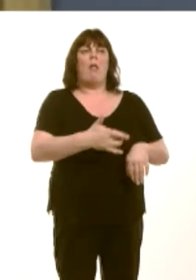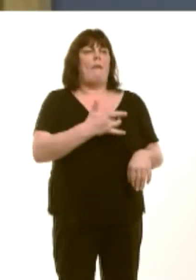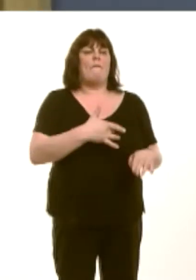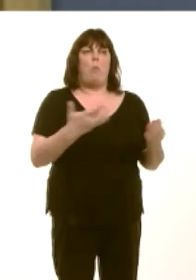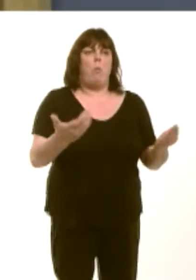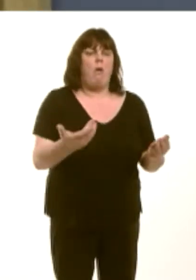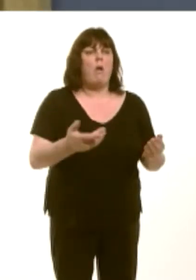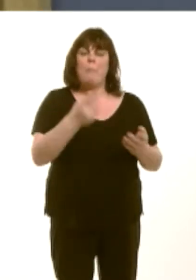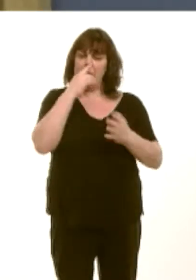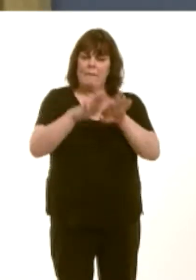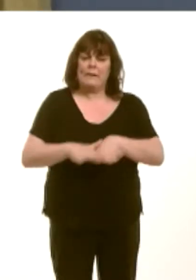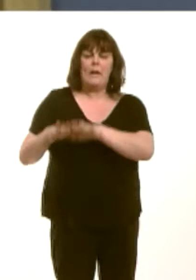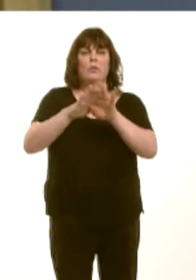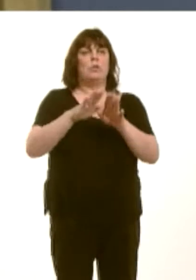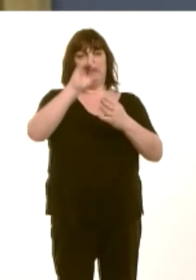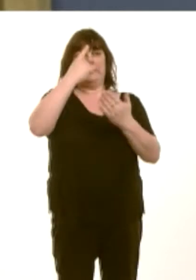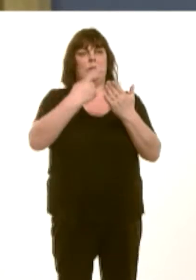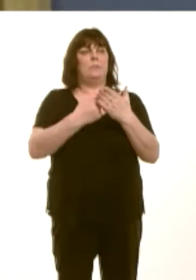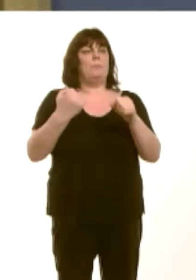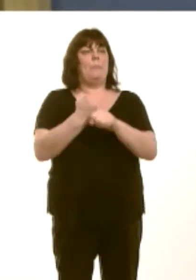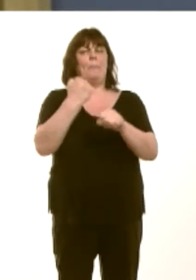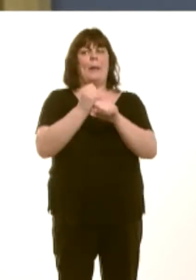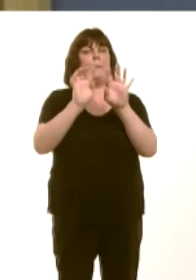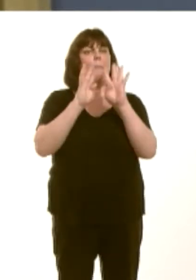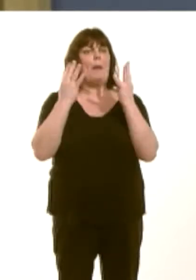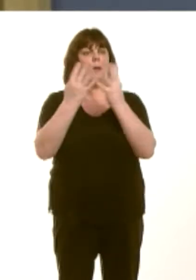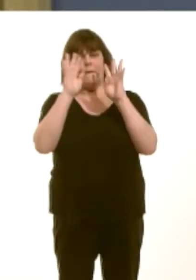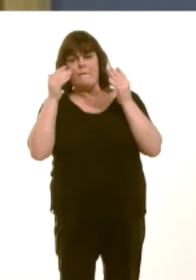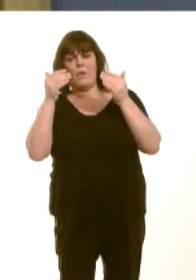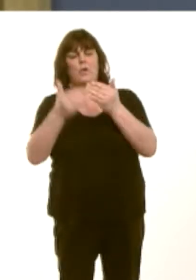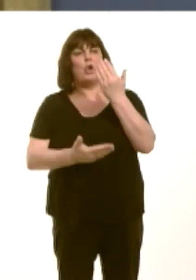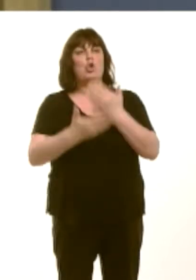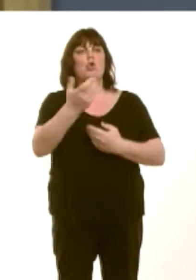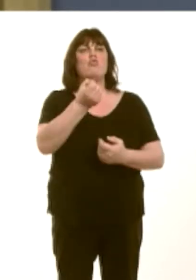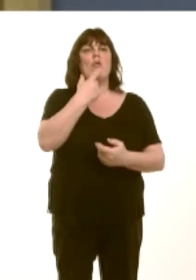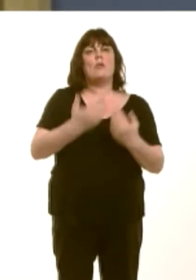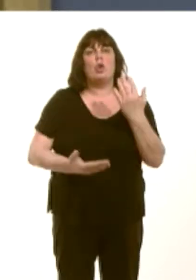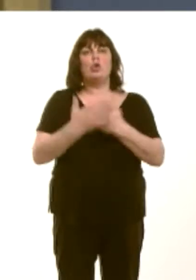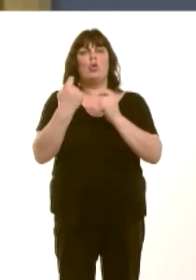panel on new drugs and treatments, and resourcing the decisions through the new rebate.